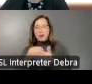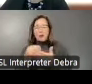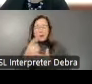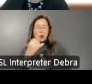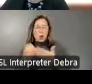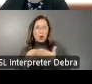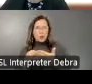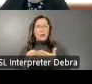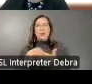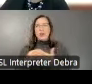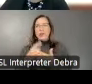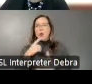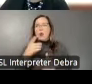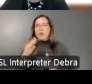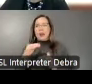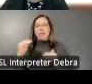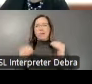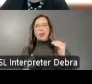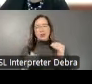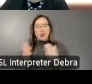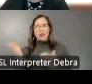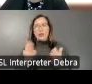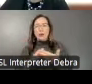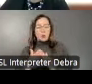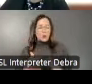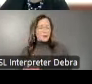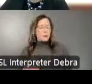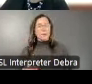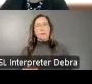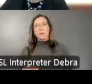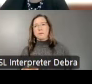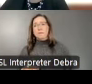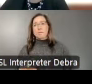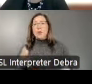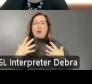communities. Expanding our work with the Departments of Defense and Veterans Affairs,